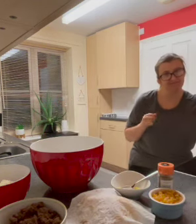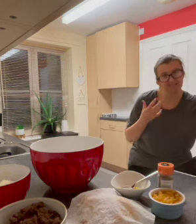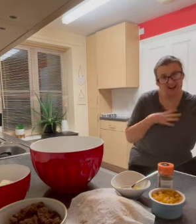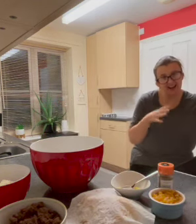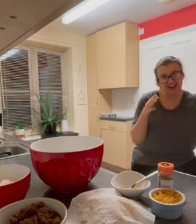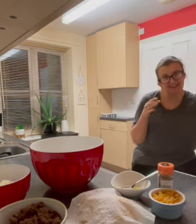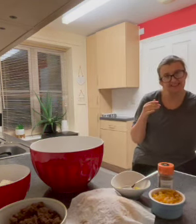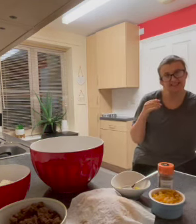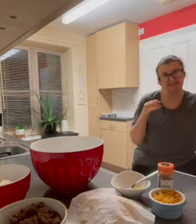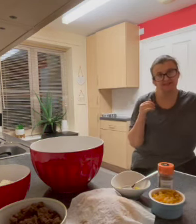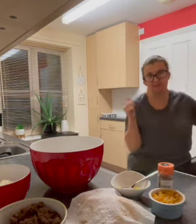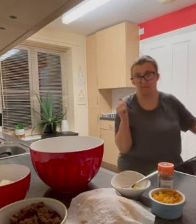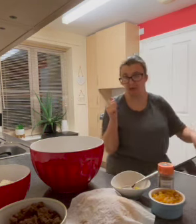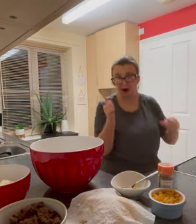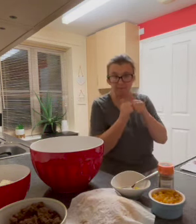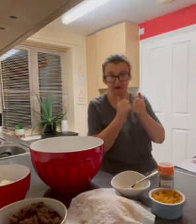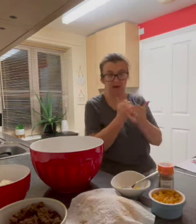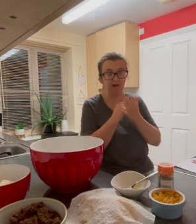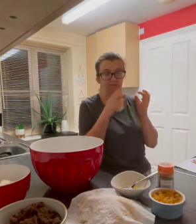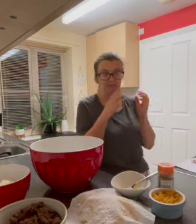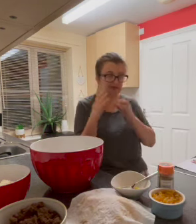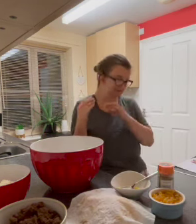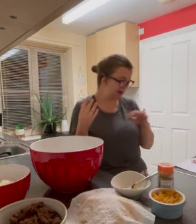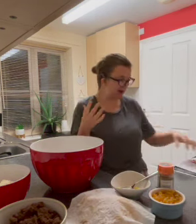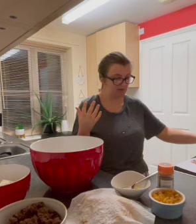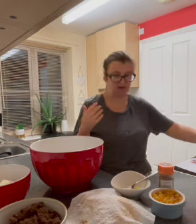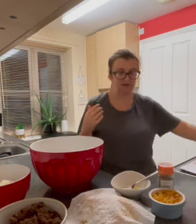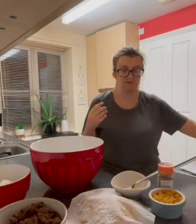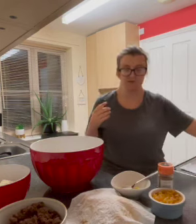I need the paper to help me with spelling...